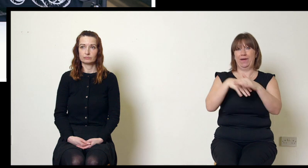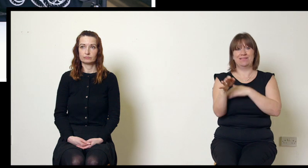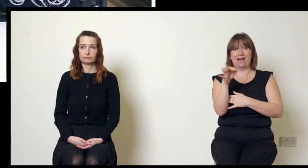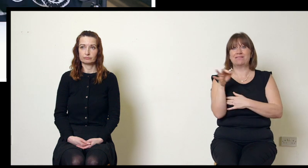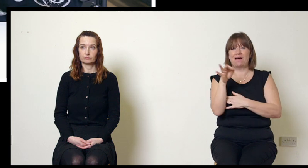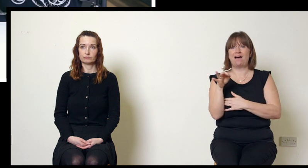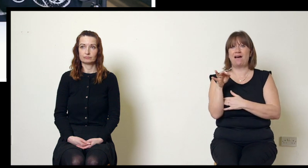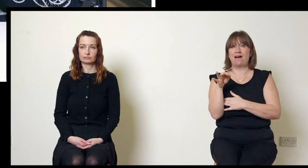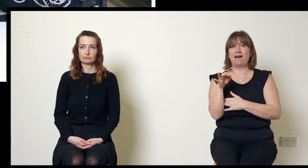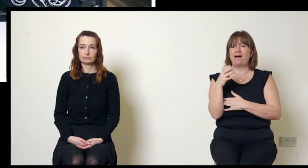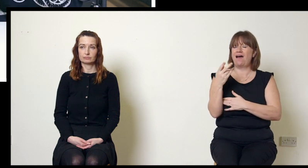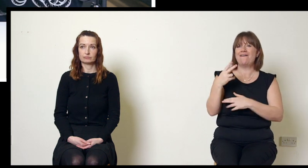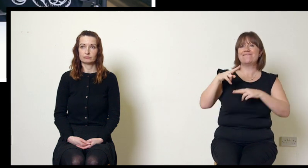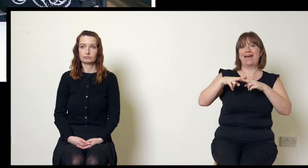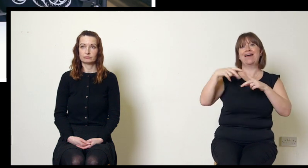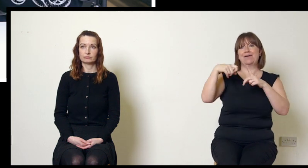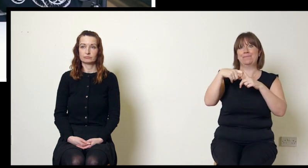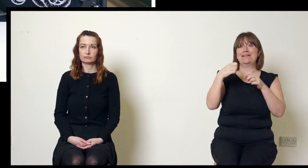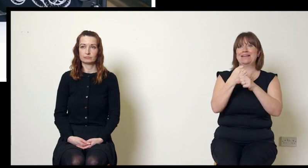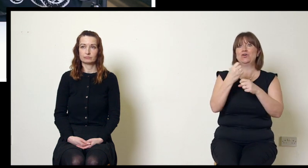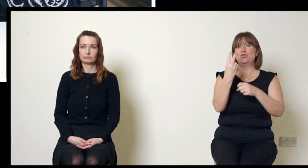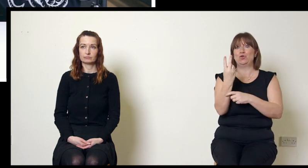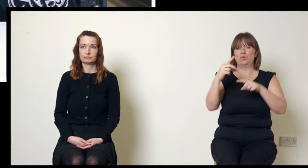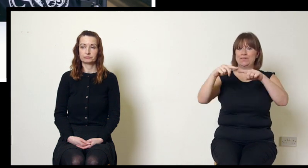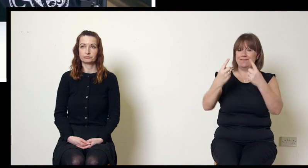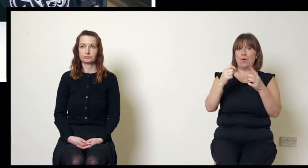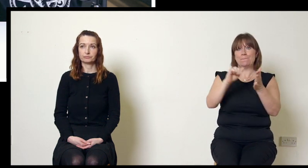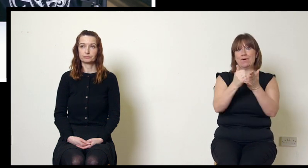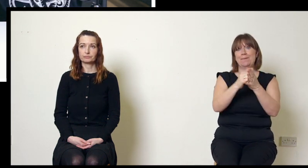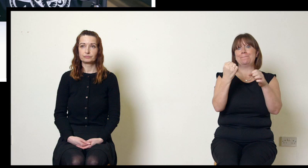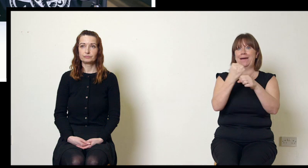So, Fae did two kinds of printmaking that again were accessible forms of printmaking,